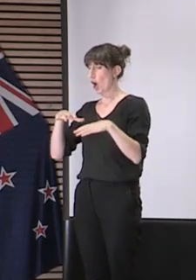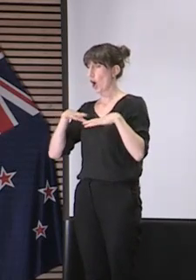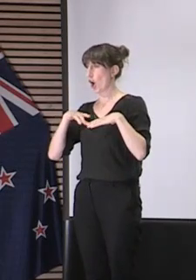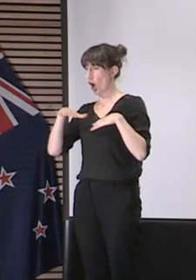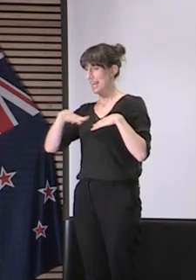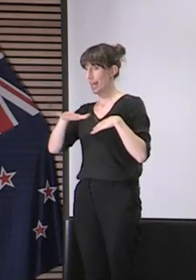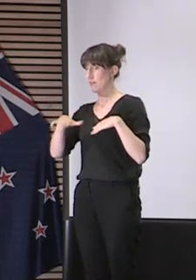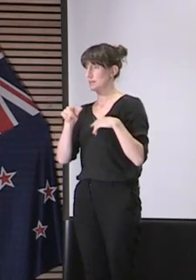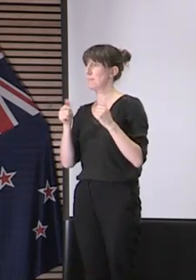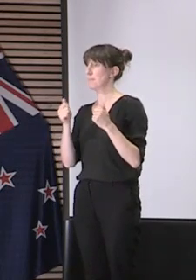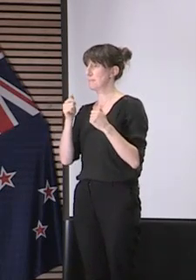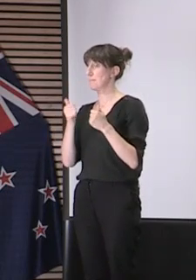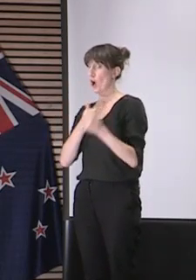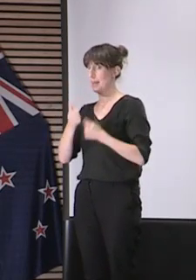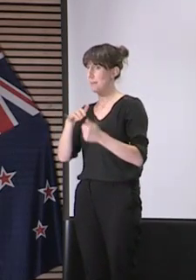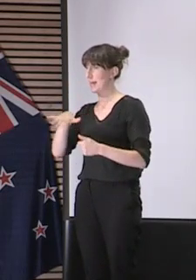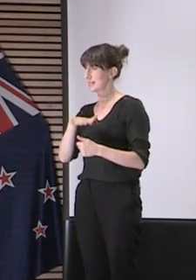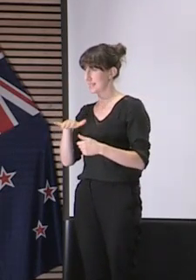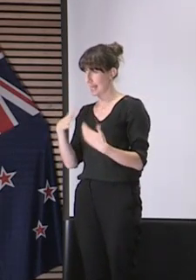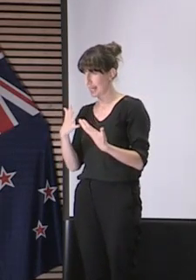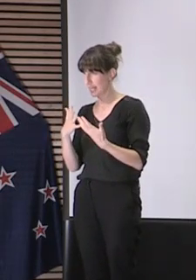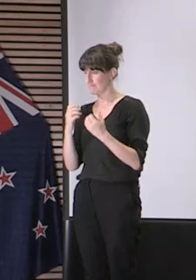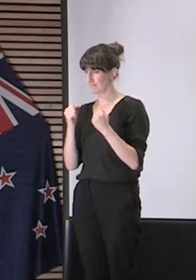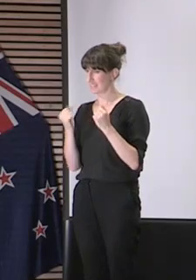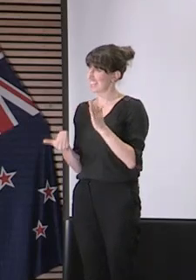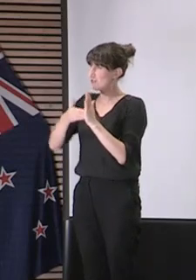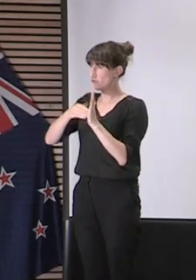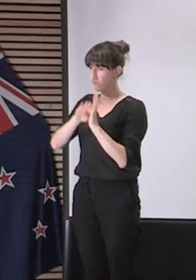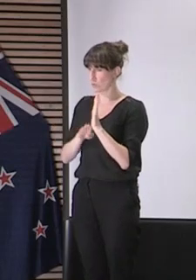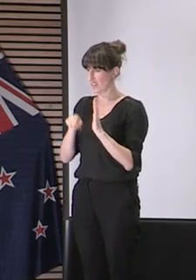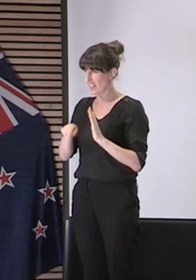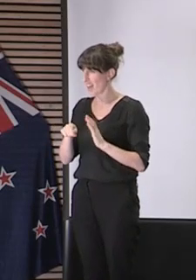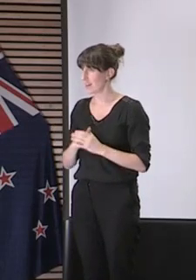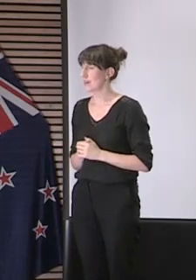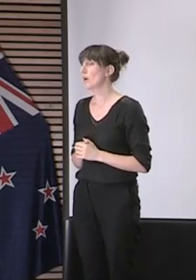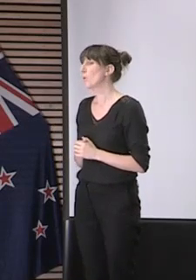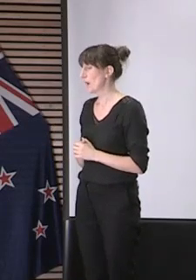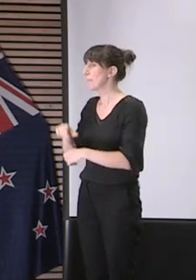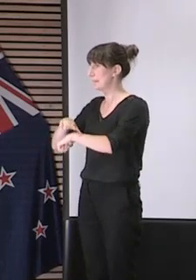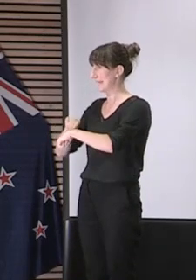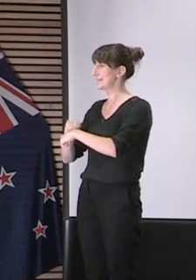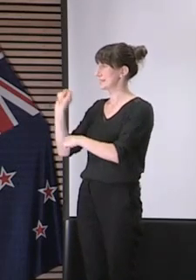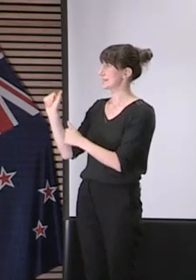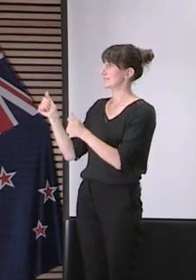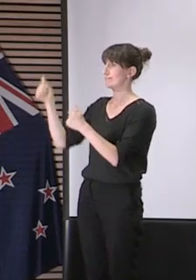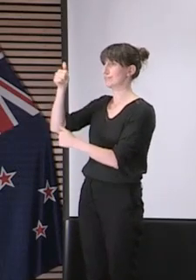..taken over the Easter break to enforce the lockdown in the holiday hot spots? PRIME MINISTER JACINDA